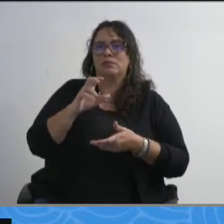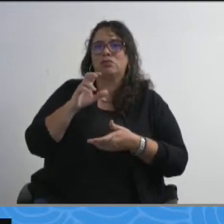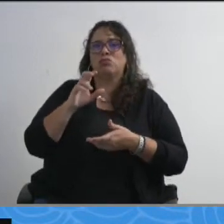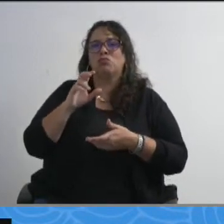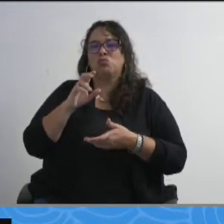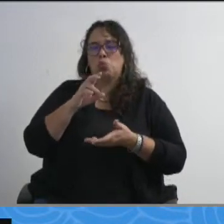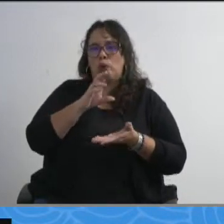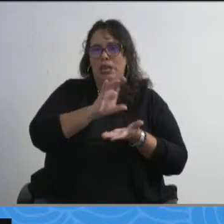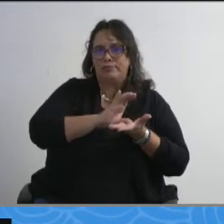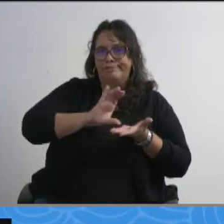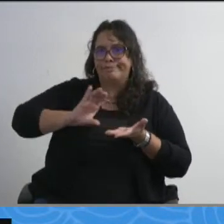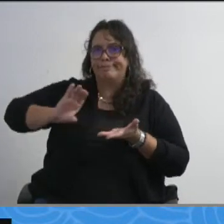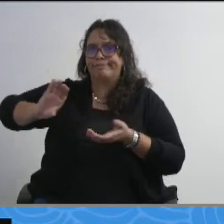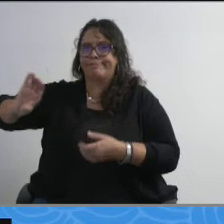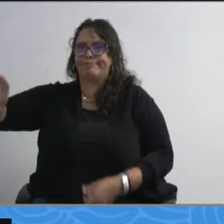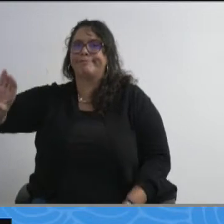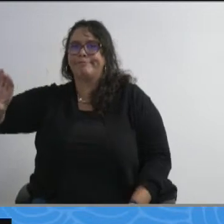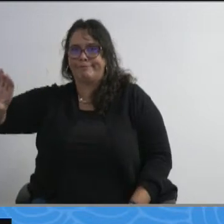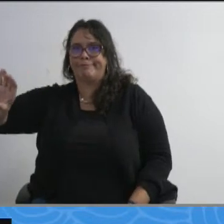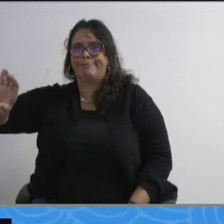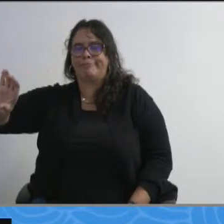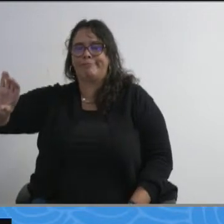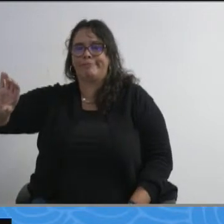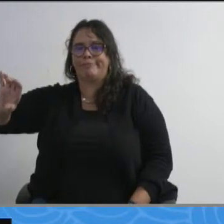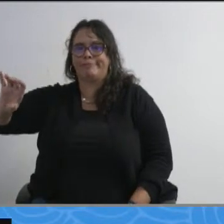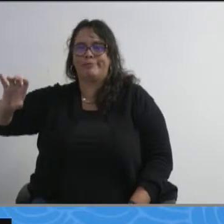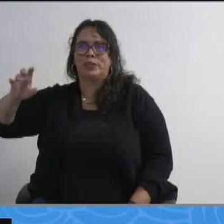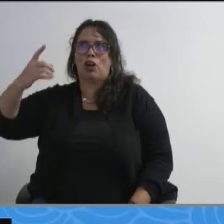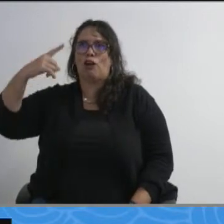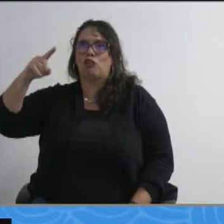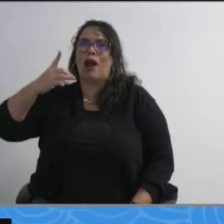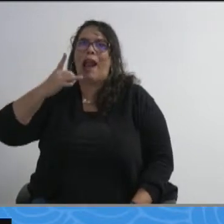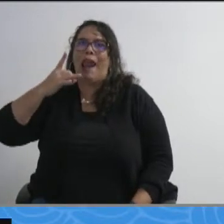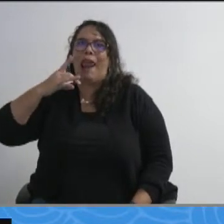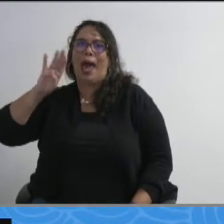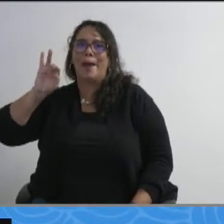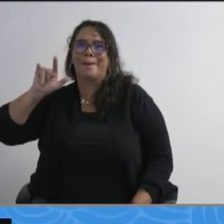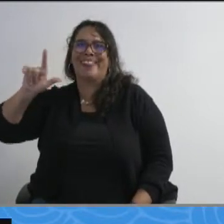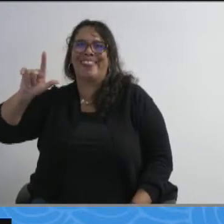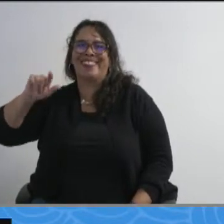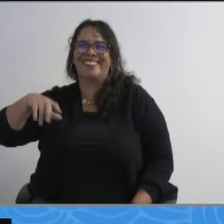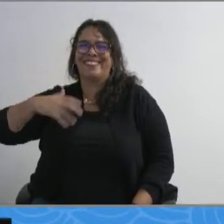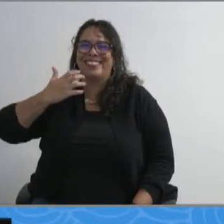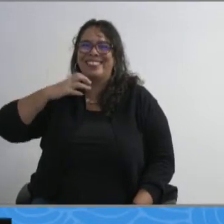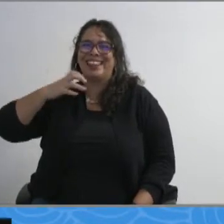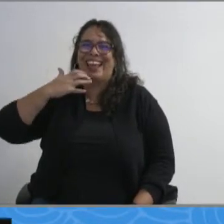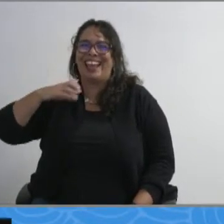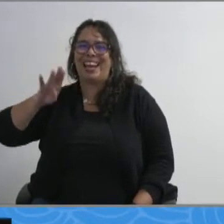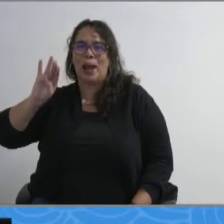to contribute to the phone bill, the light bill, the heating, that water, all of that stuff.